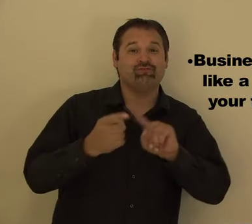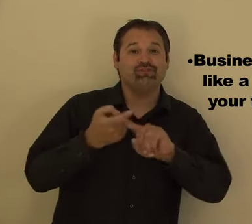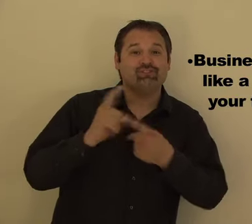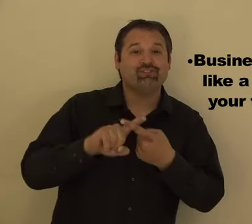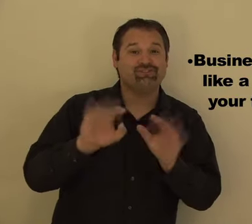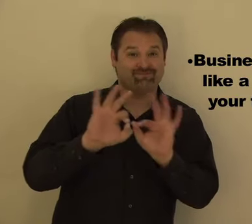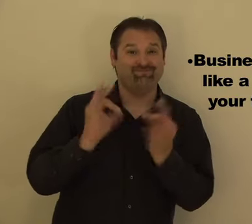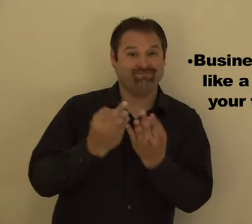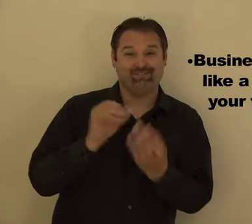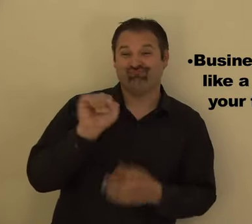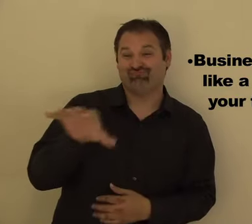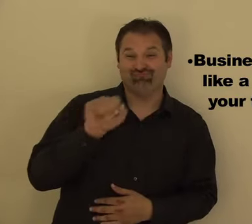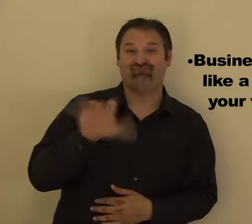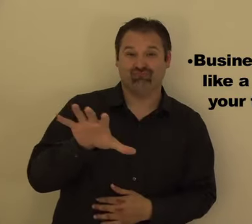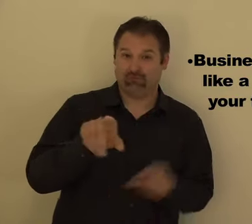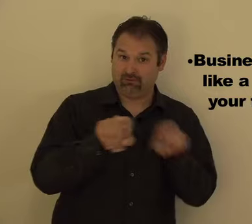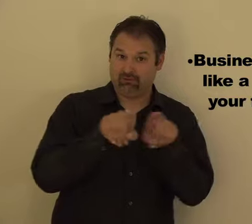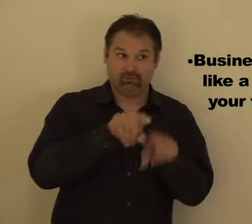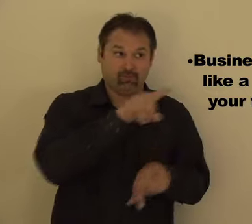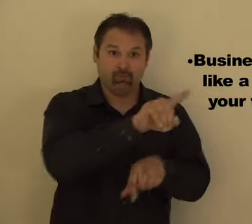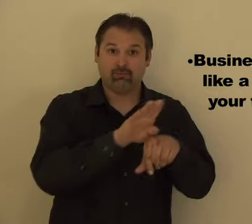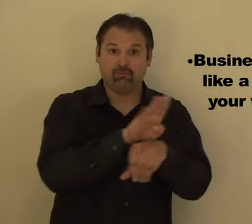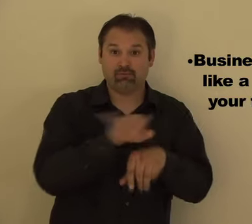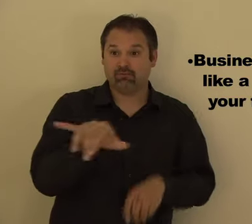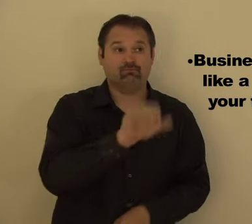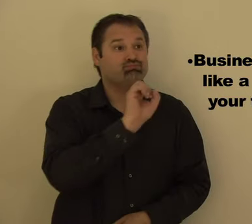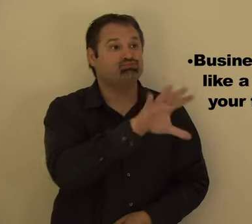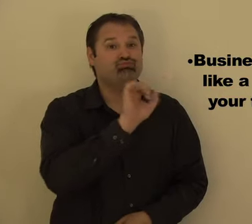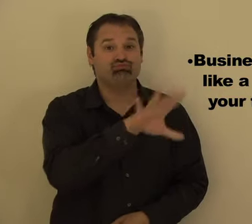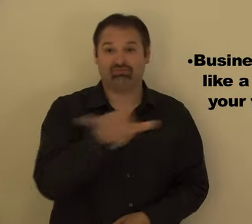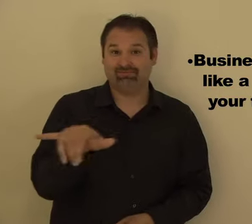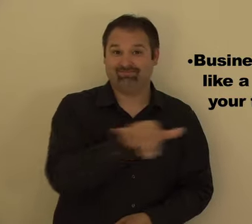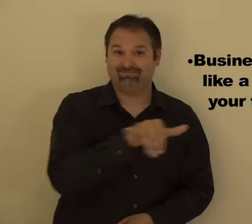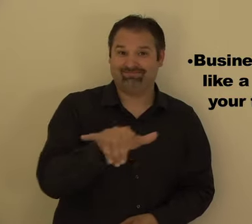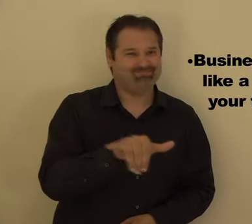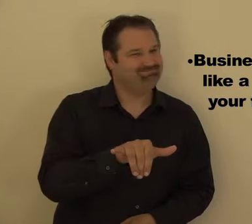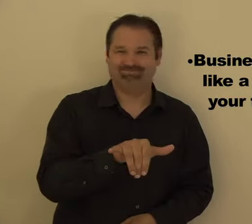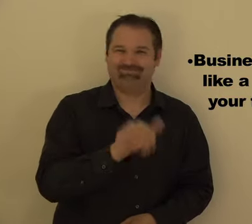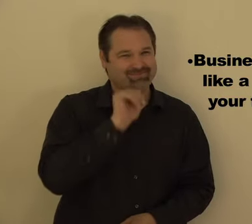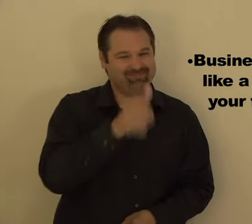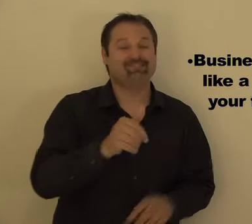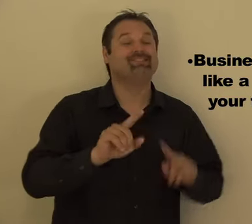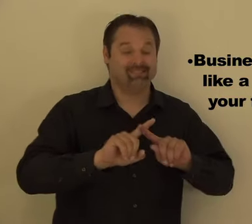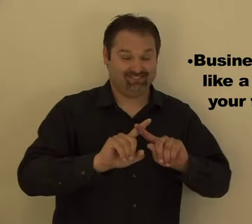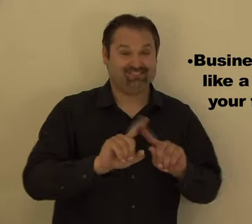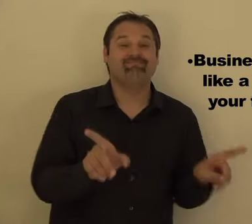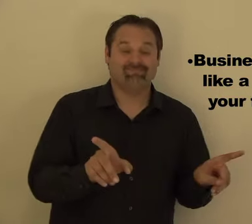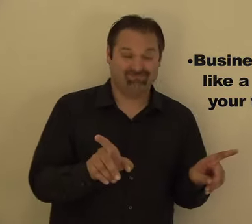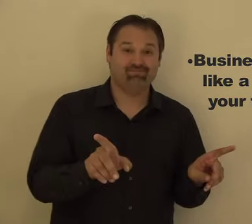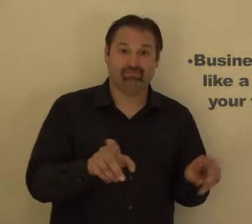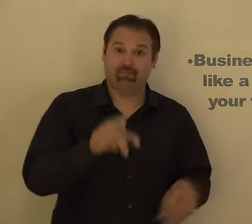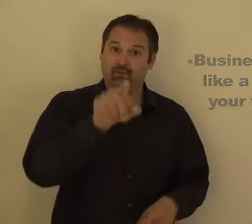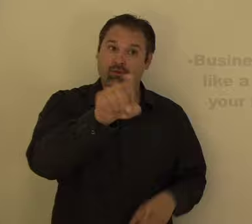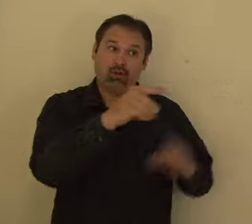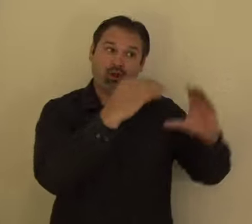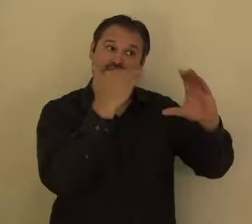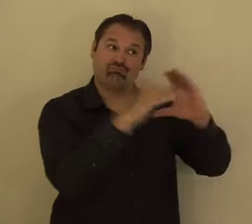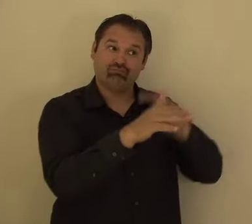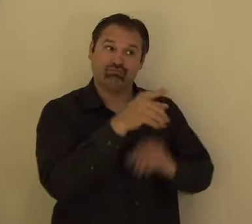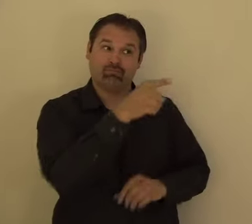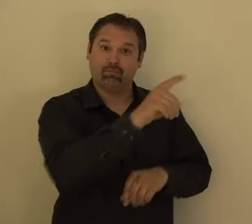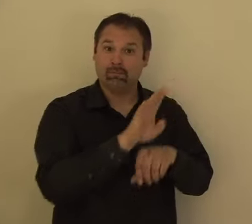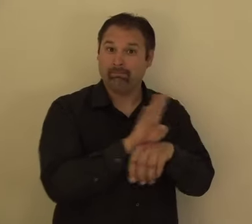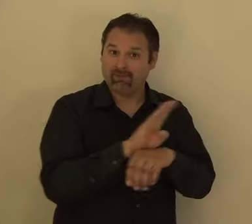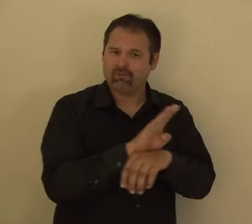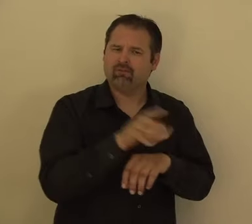Your email messages represent you and your company to other business professionals.